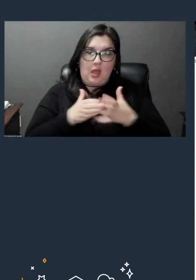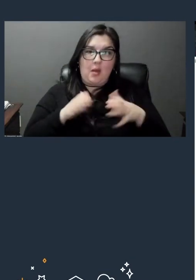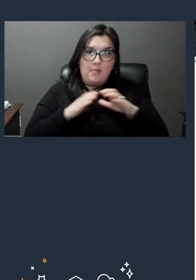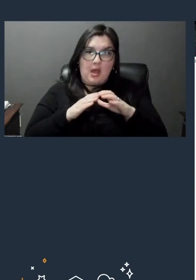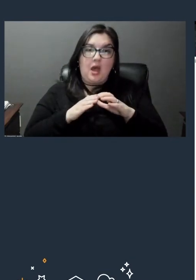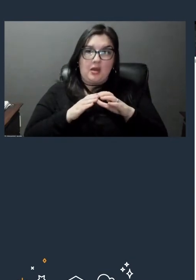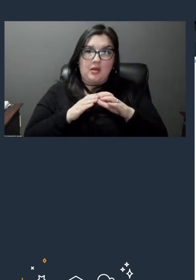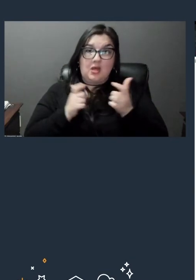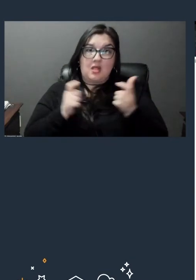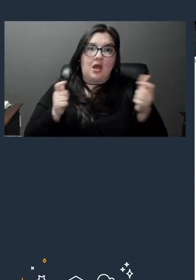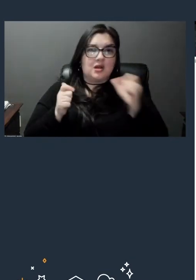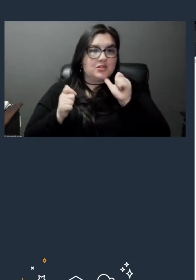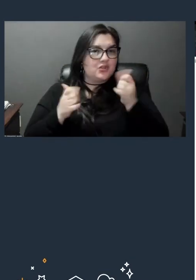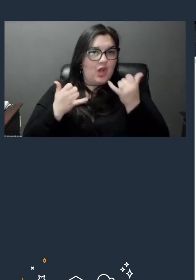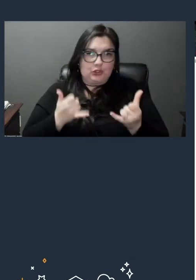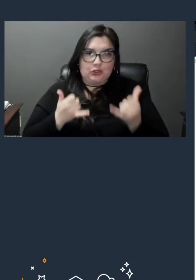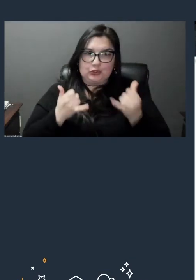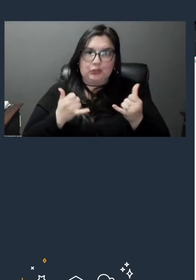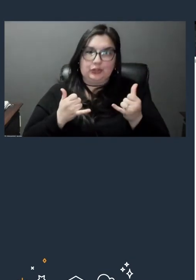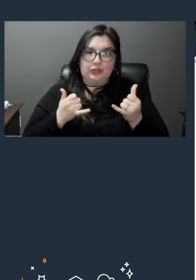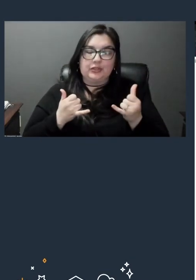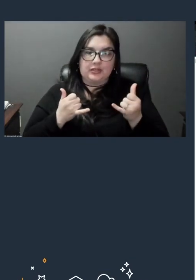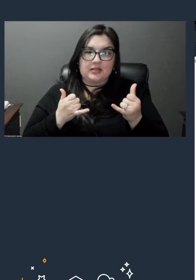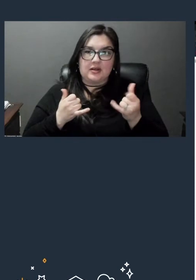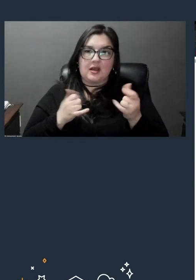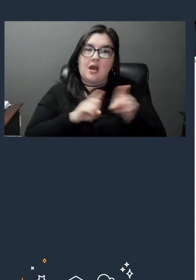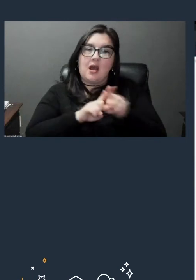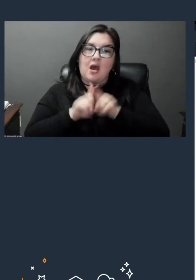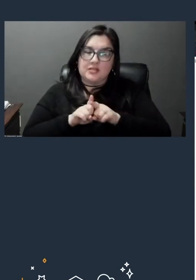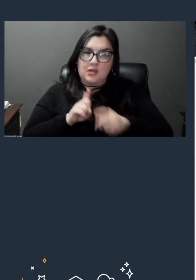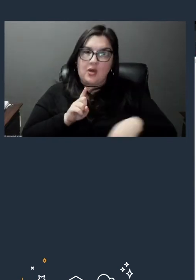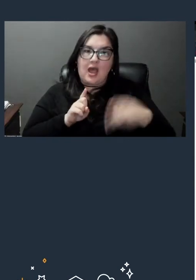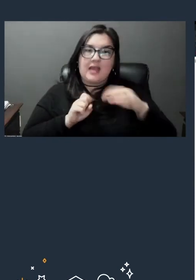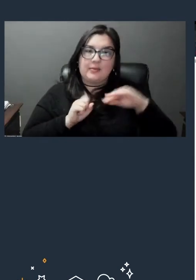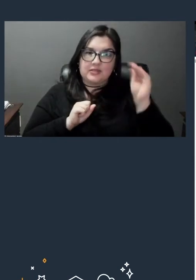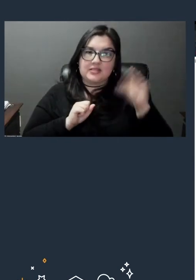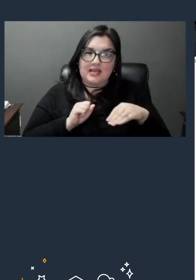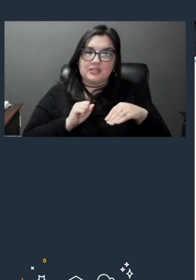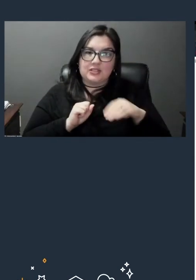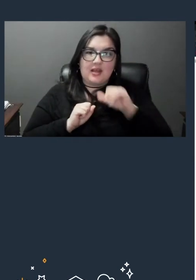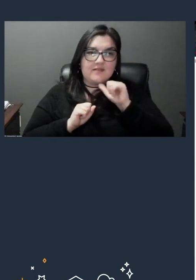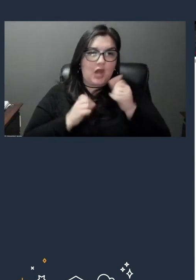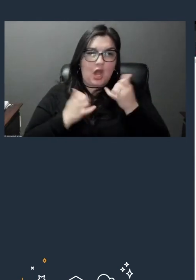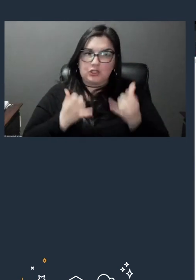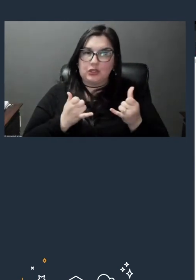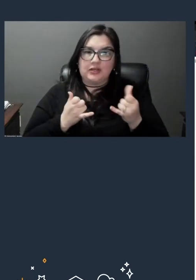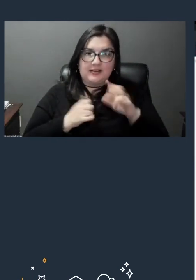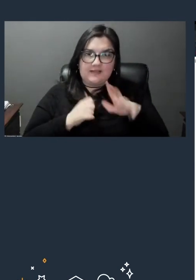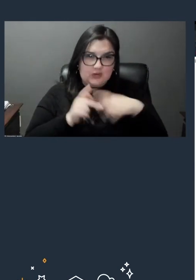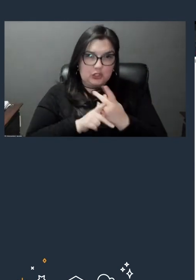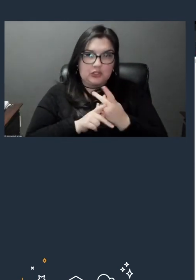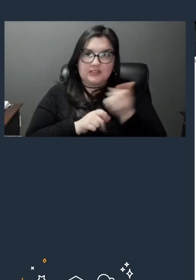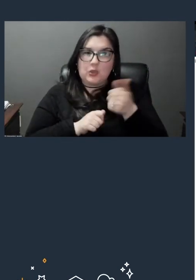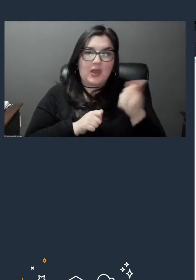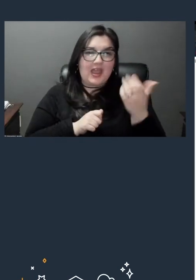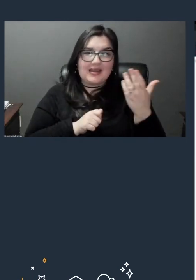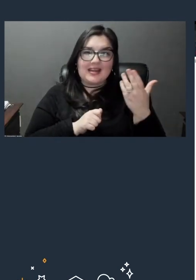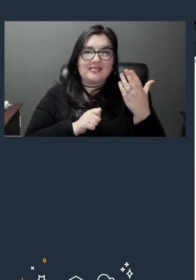that also have high percentage of non-current version byte. So that would be anything in the upper right corner that would be a good candidate